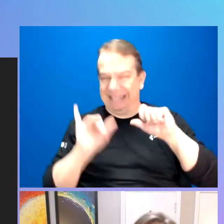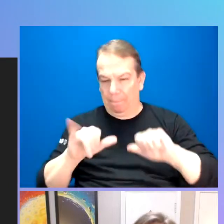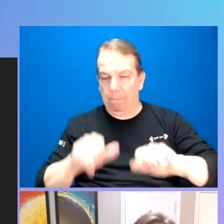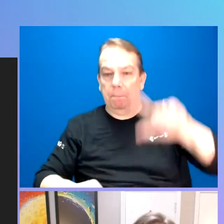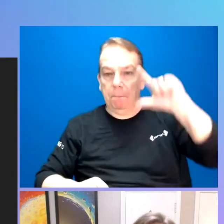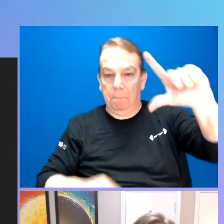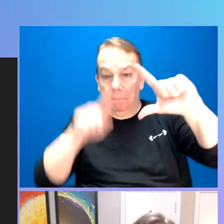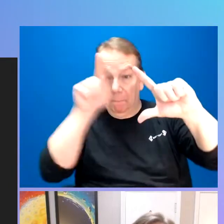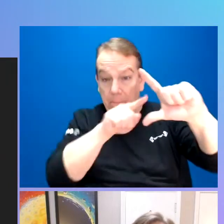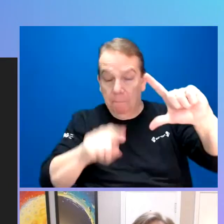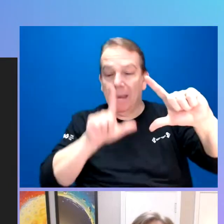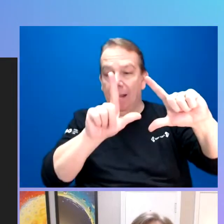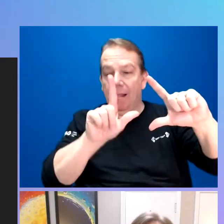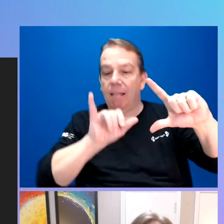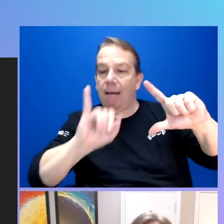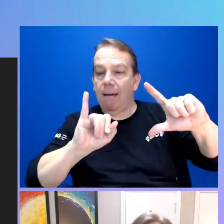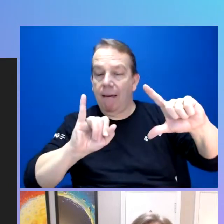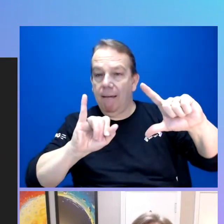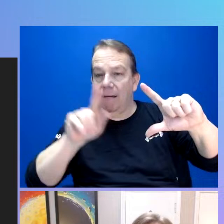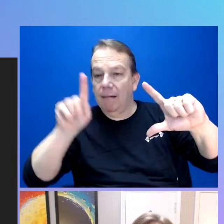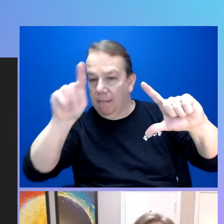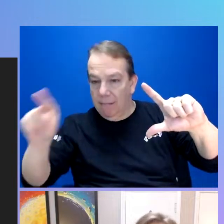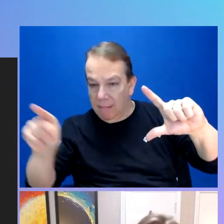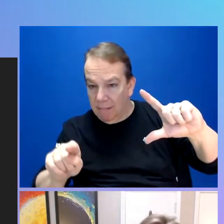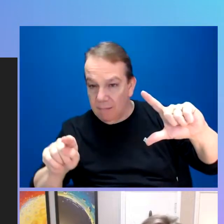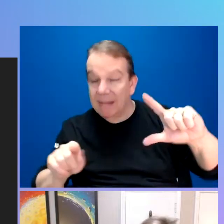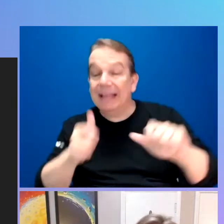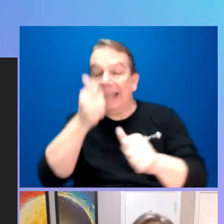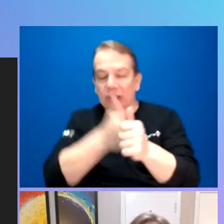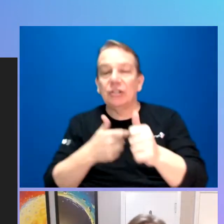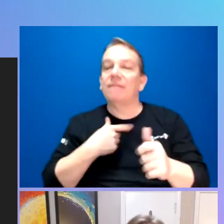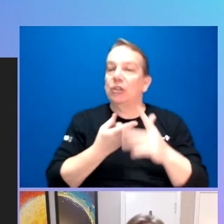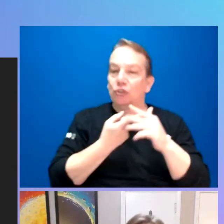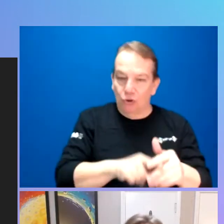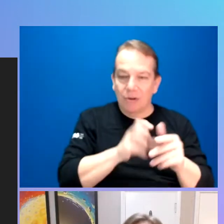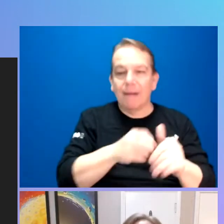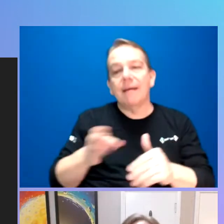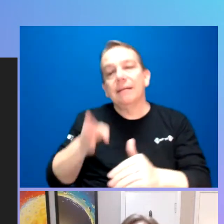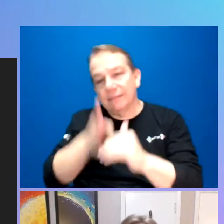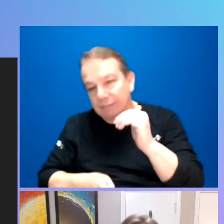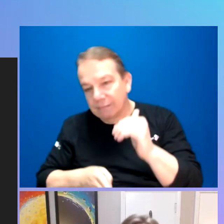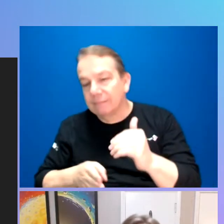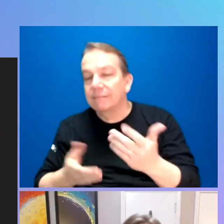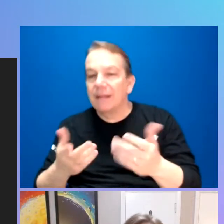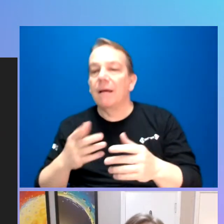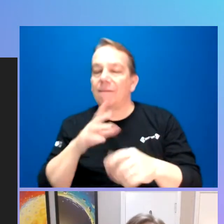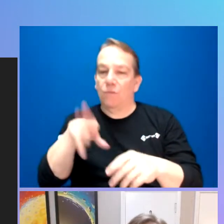and end tags, and each list item has a start tag. Some contents,